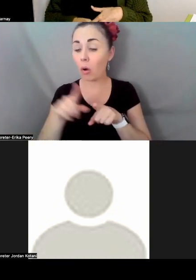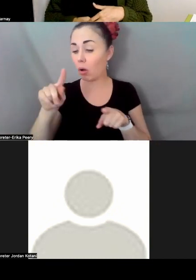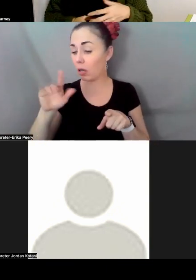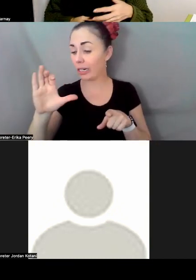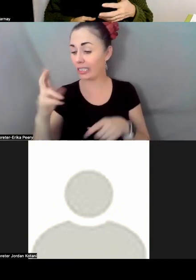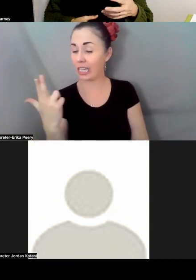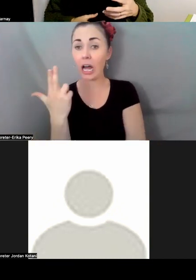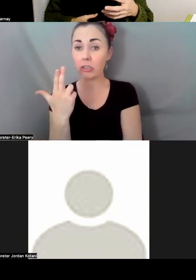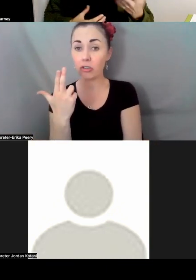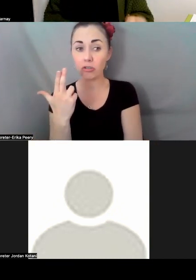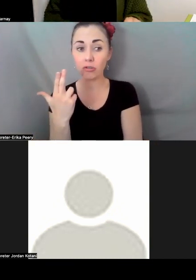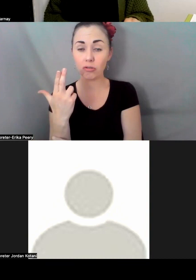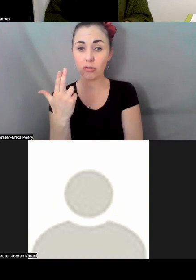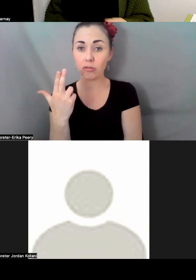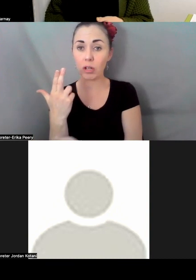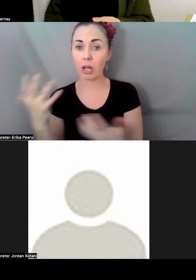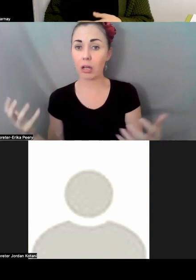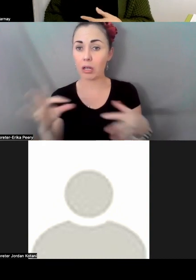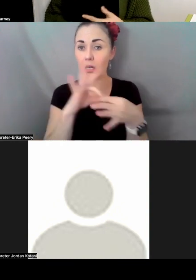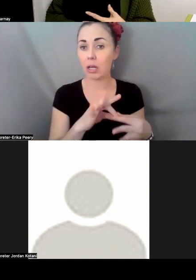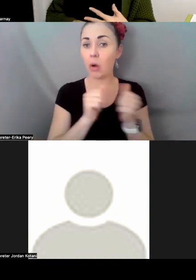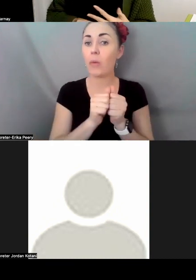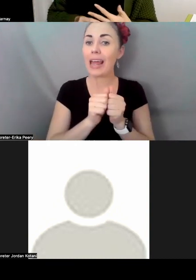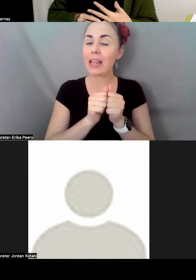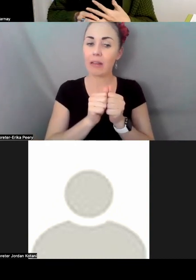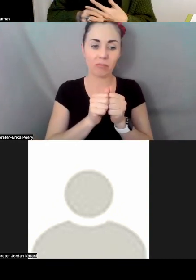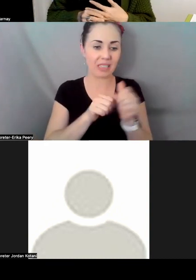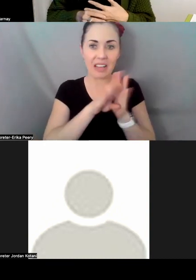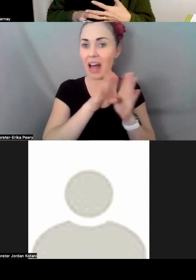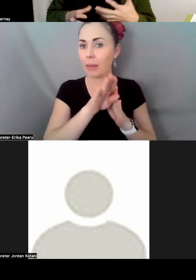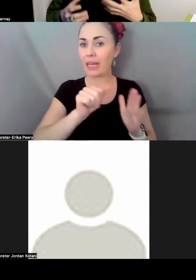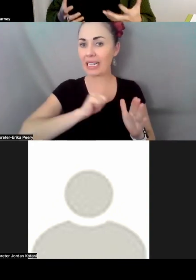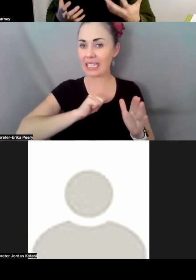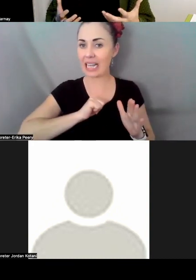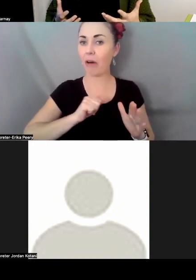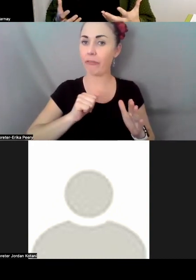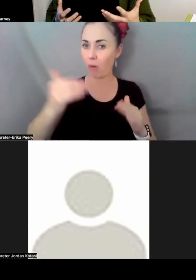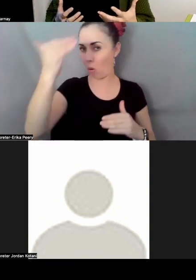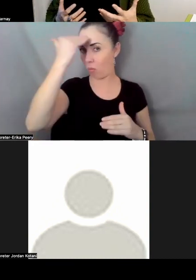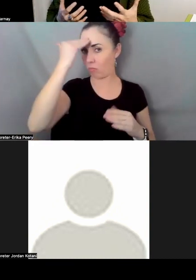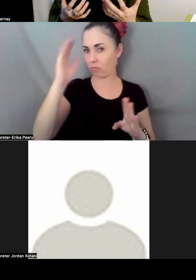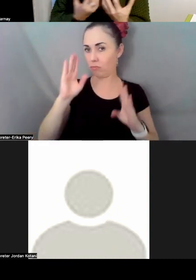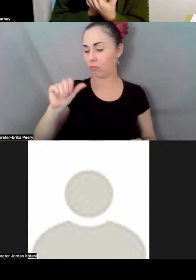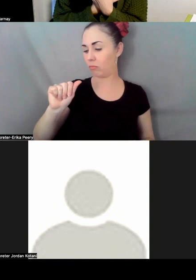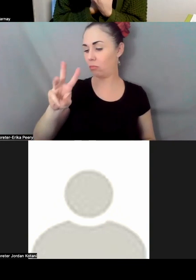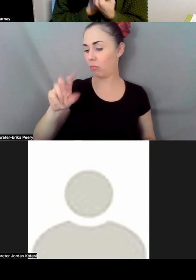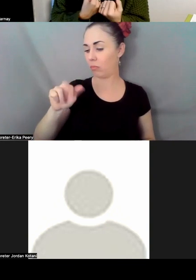for the development of self-awareness. Touch also plays a part in helping us feel safe